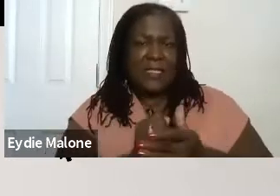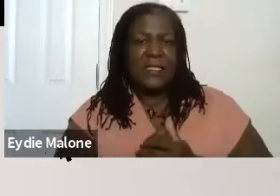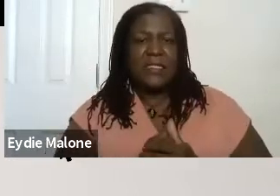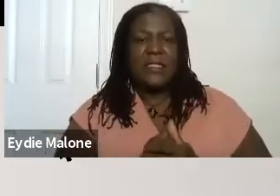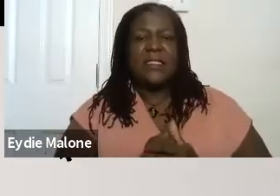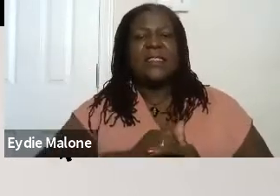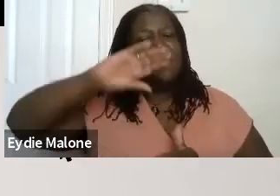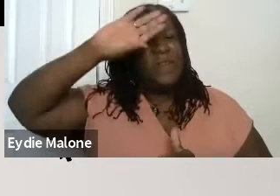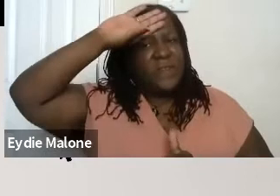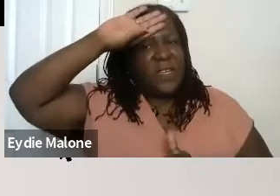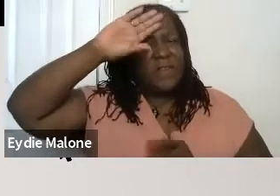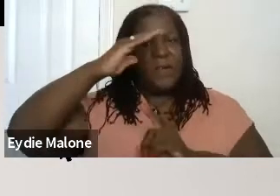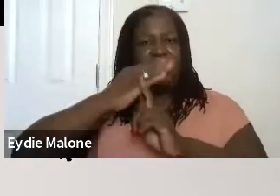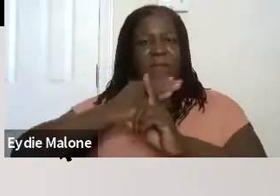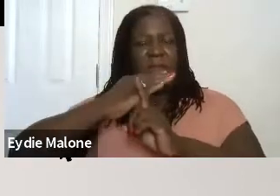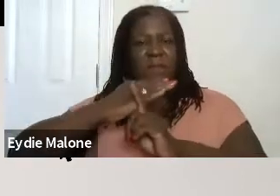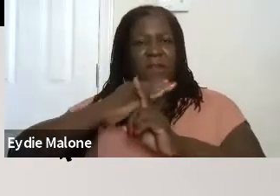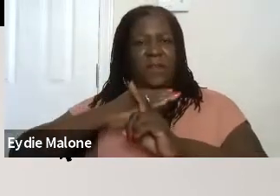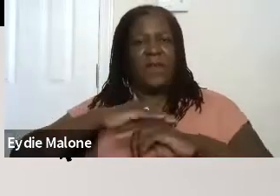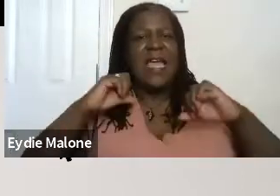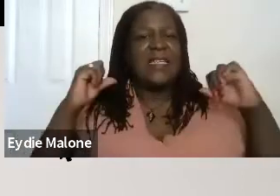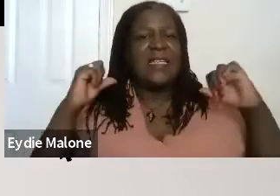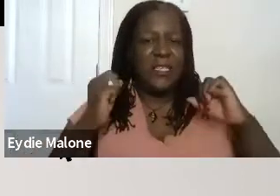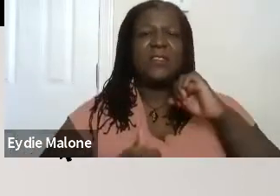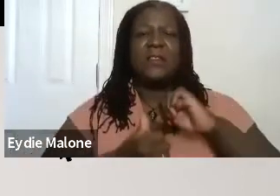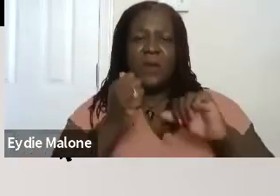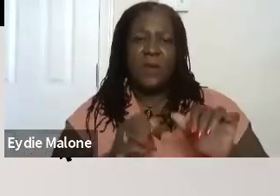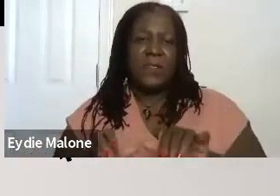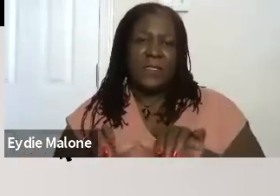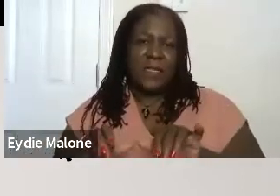common. We're going to talk about those in another slide. But we're actually seeing in